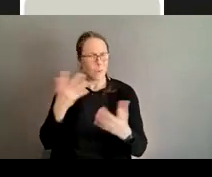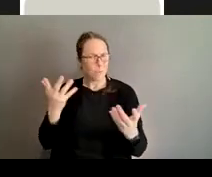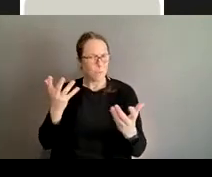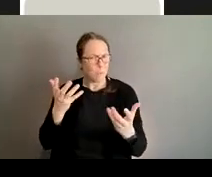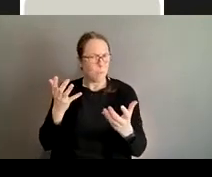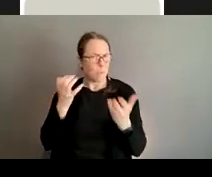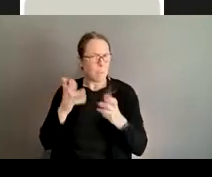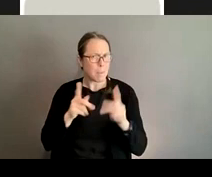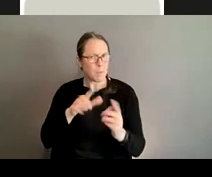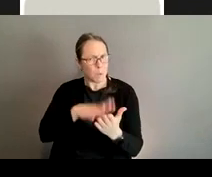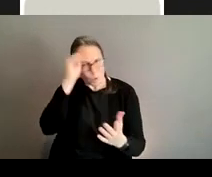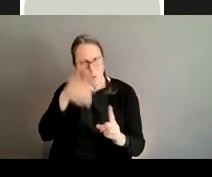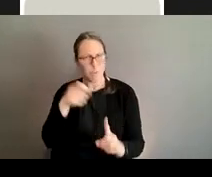from this? Who.